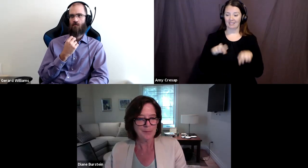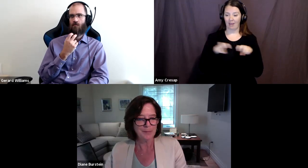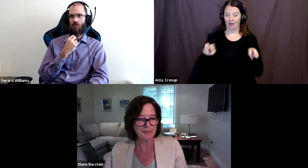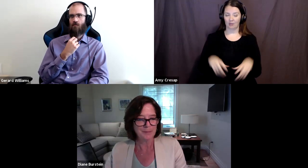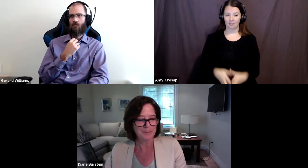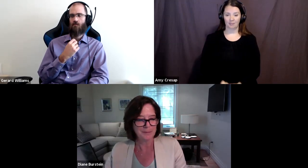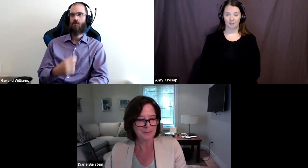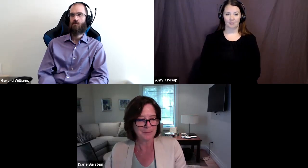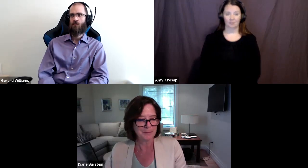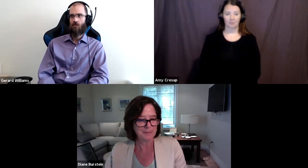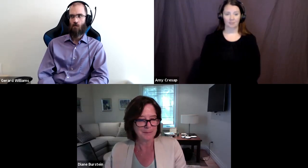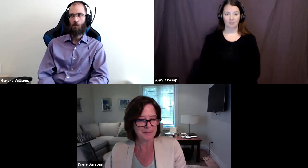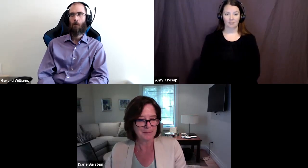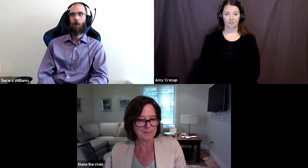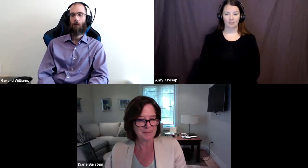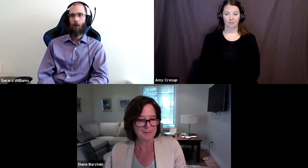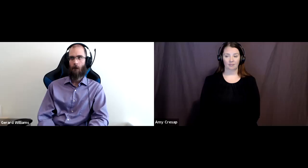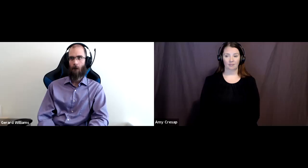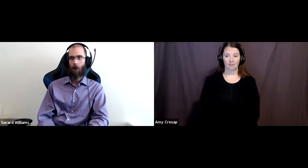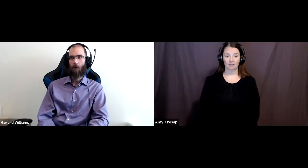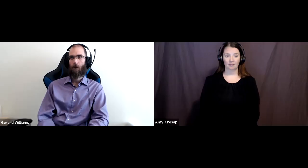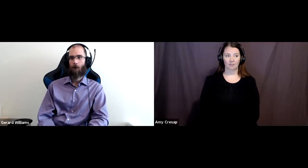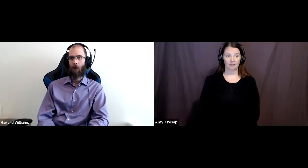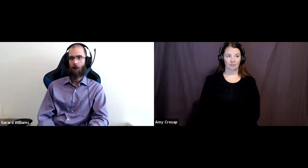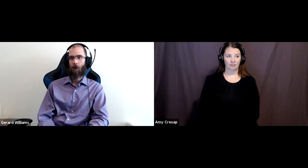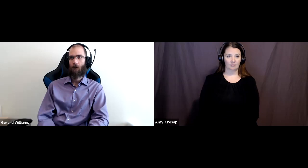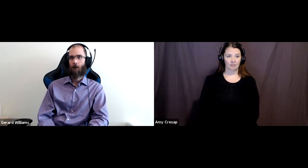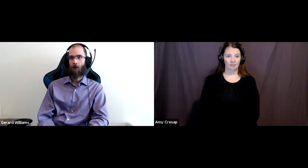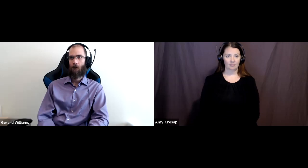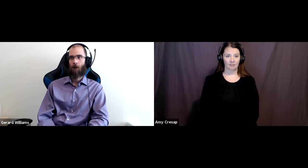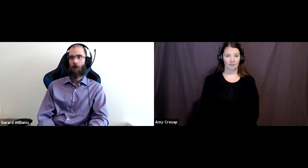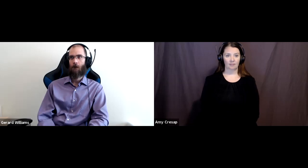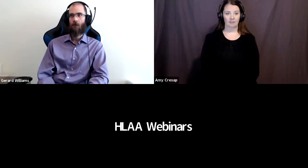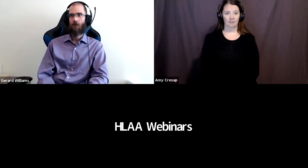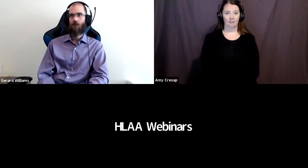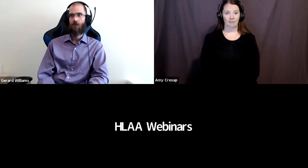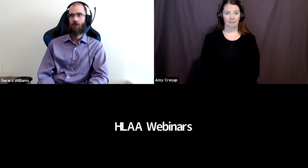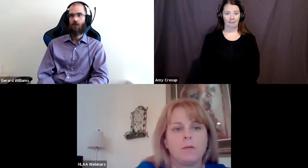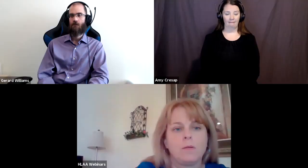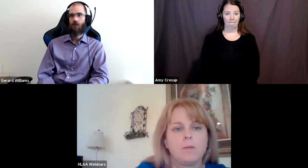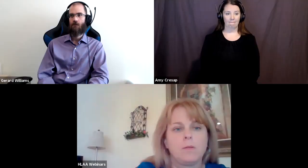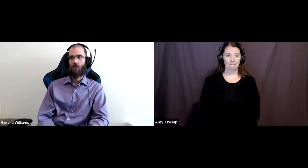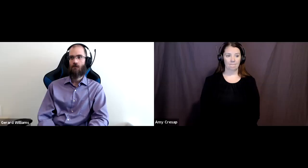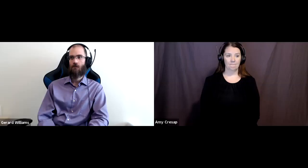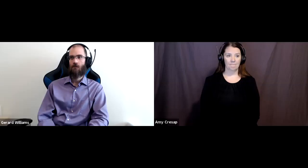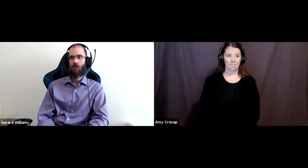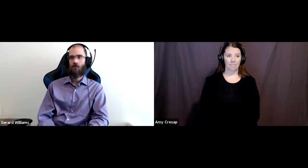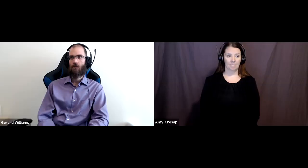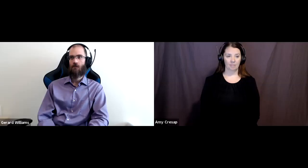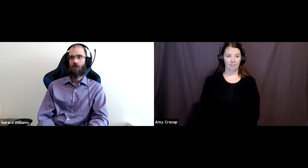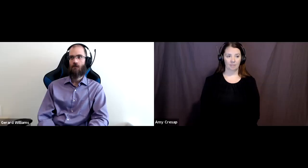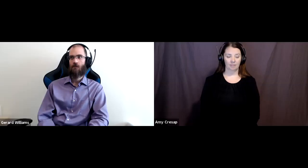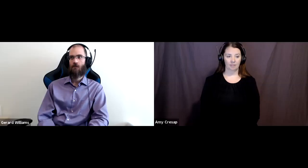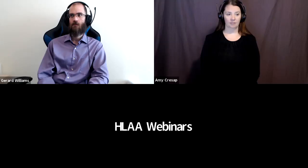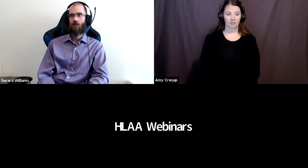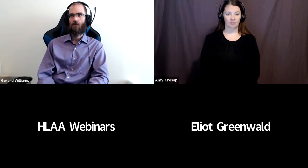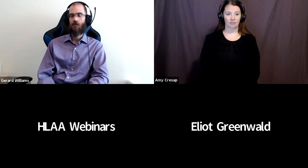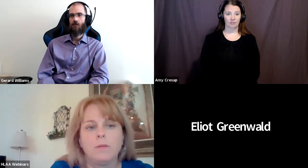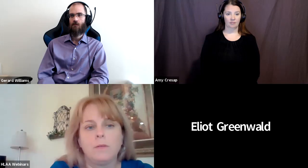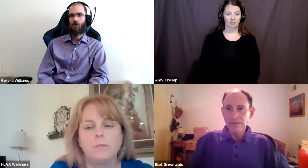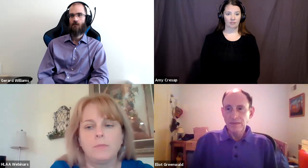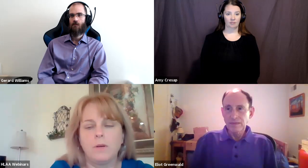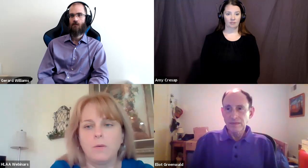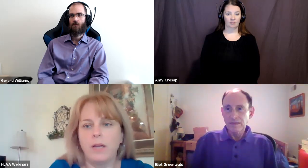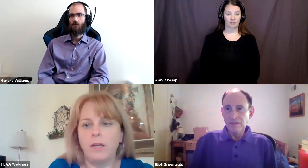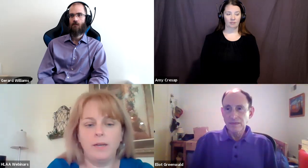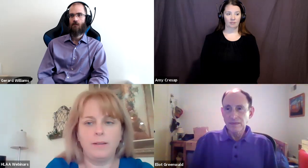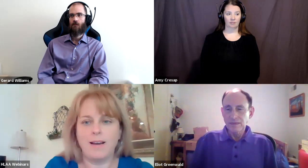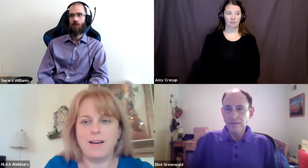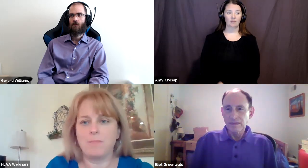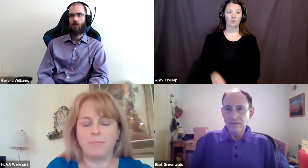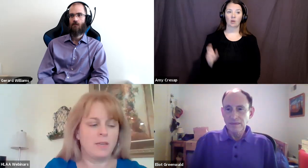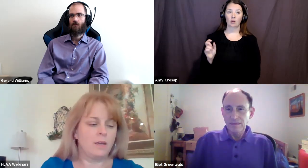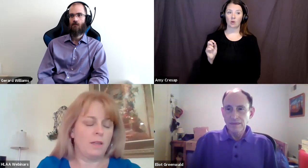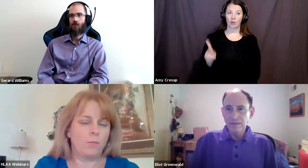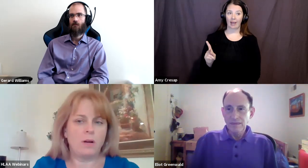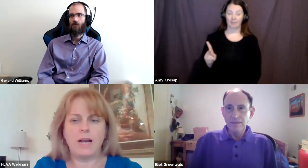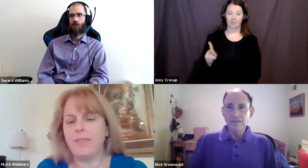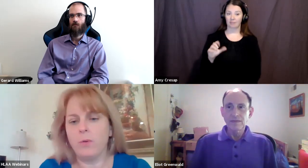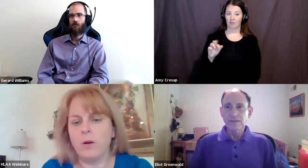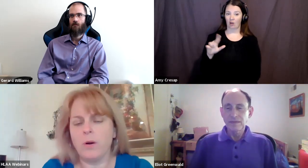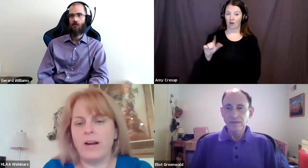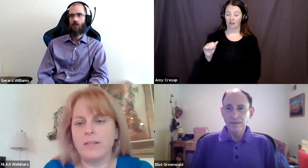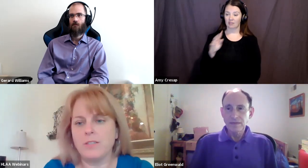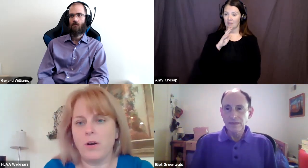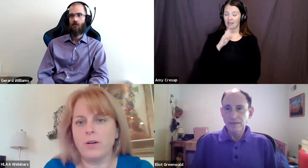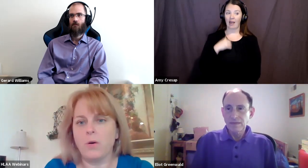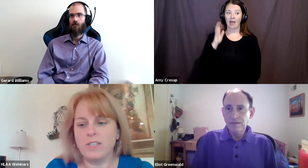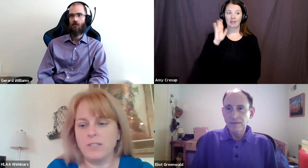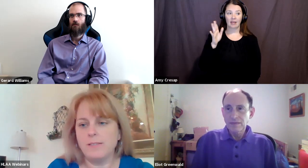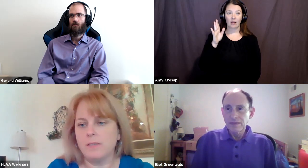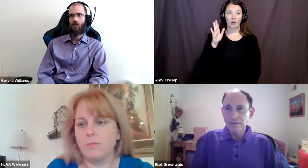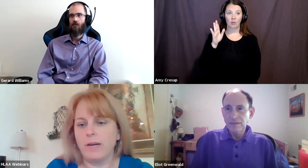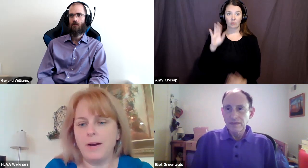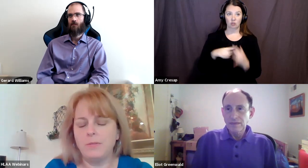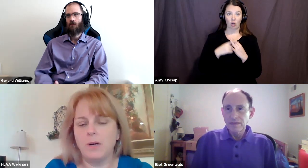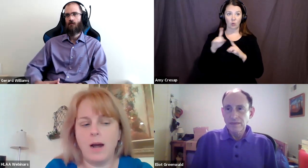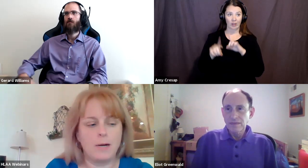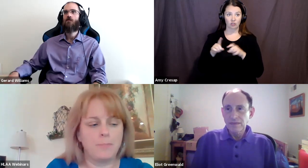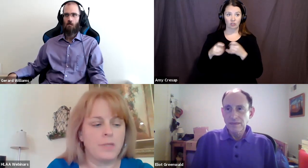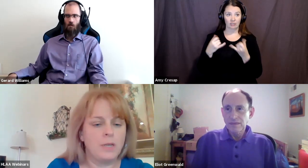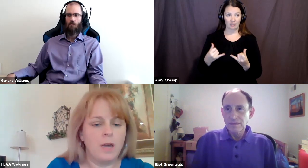Well, I think we'll go ahead start questions right now.